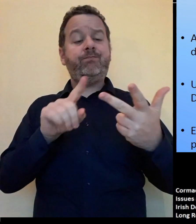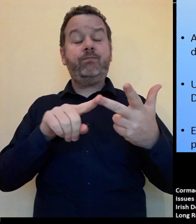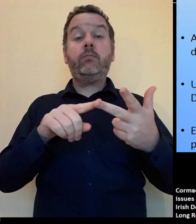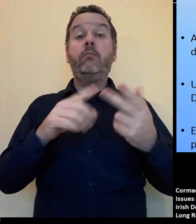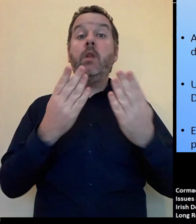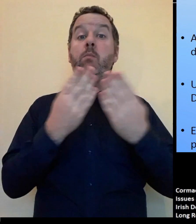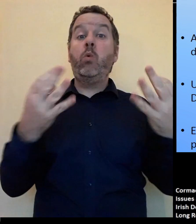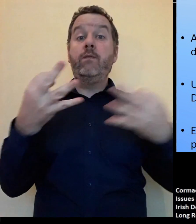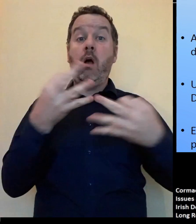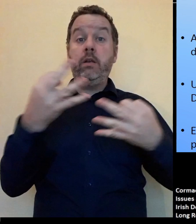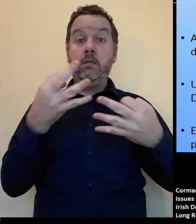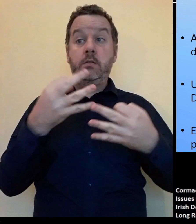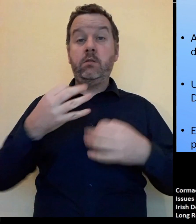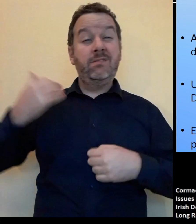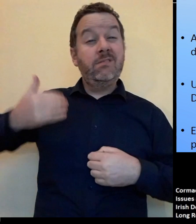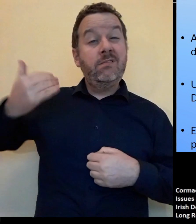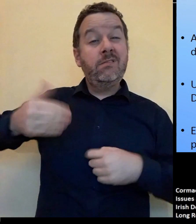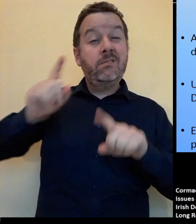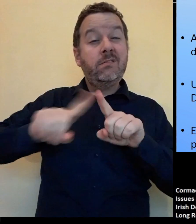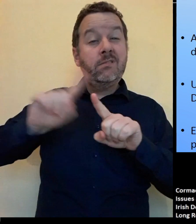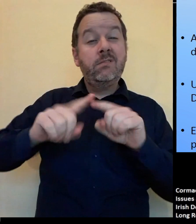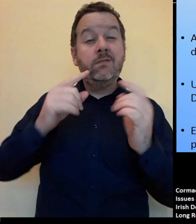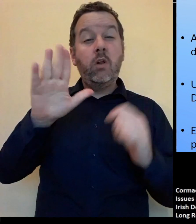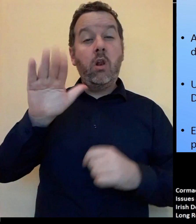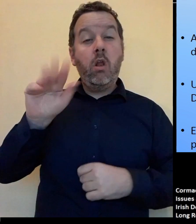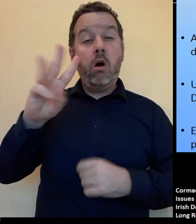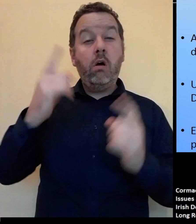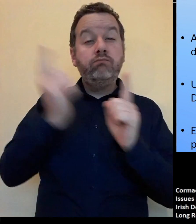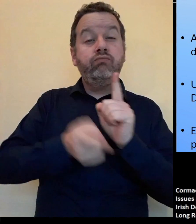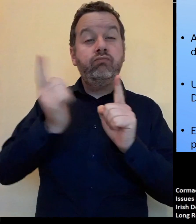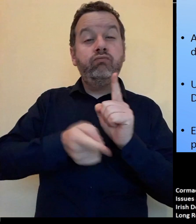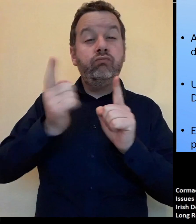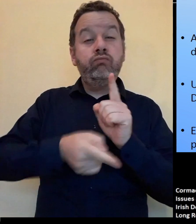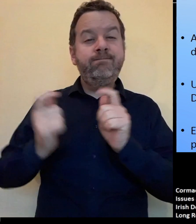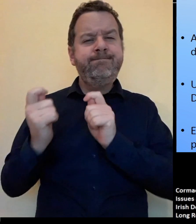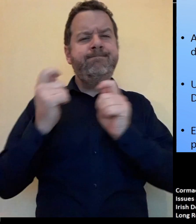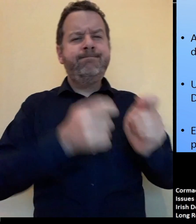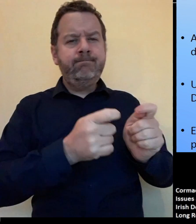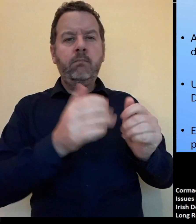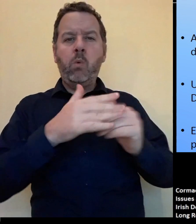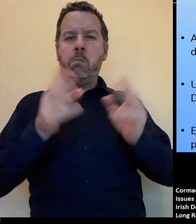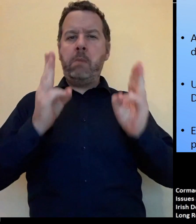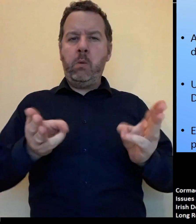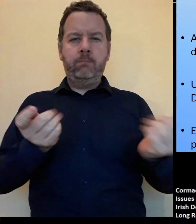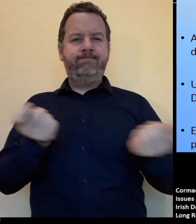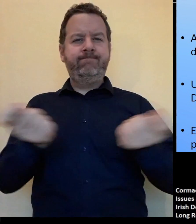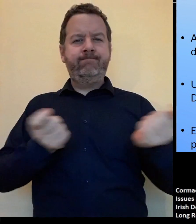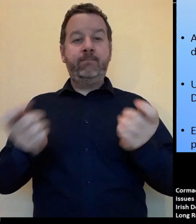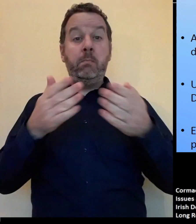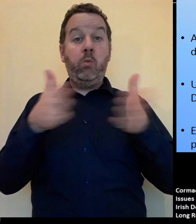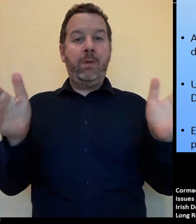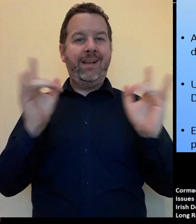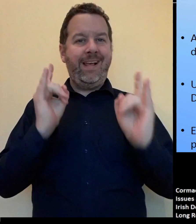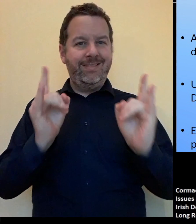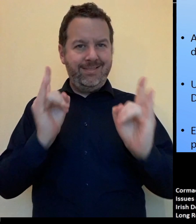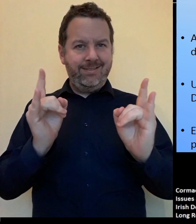Boards of Guardians, through new legislation, began to take on more of a role in public health.